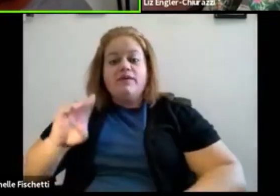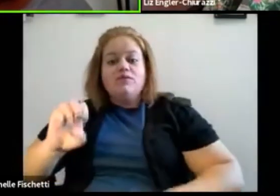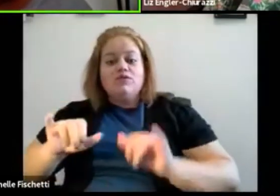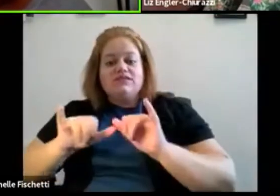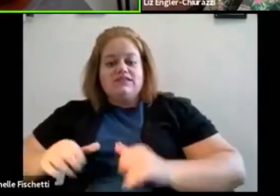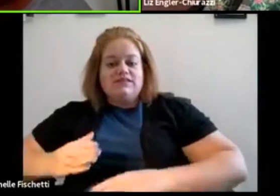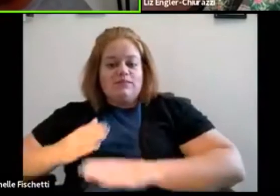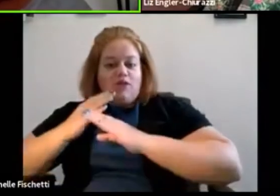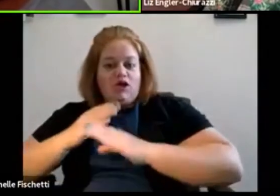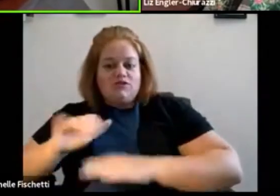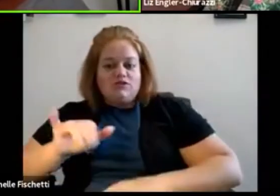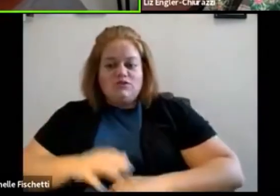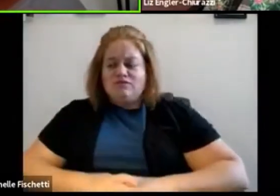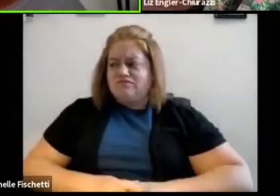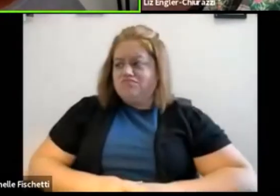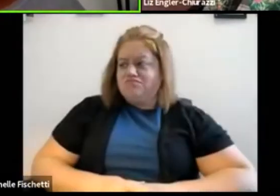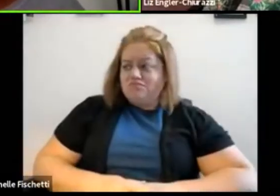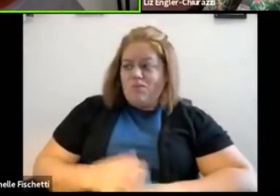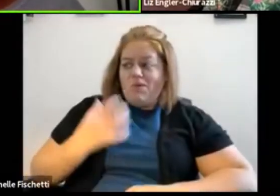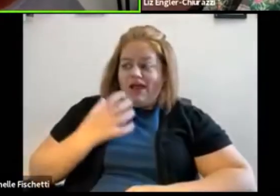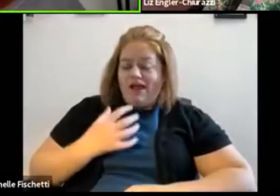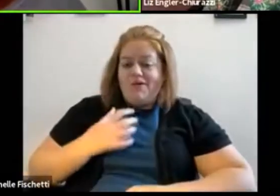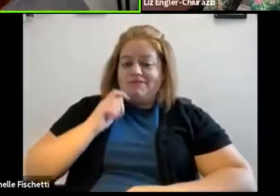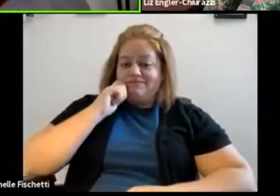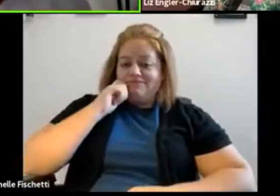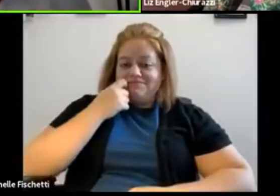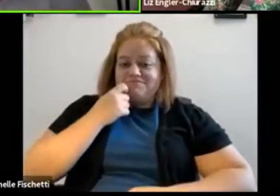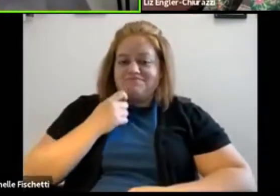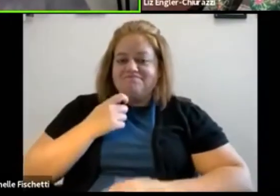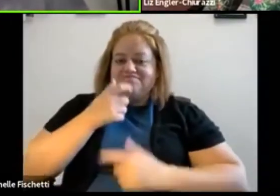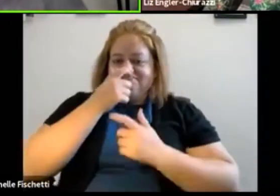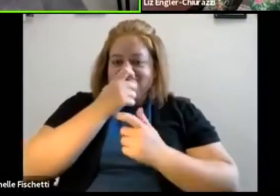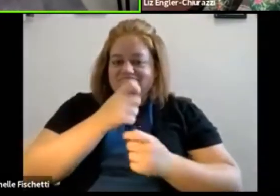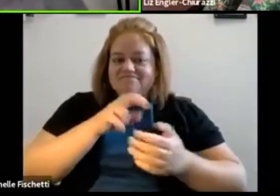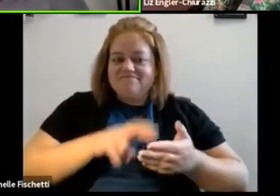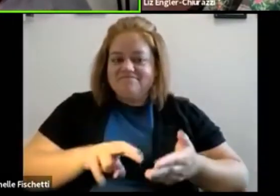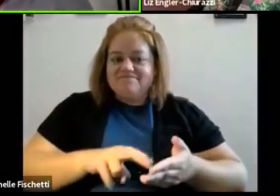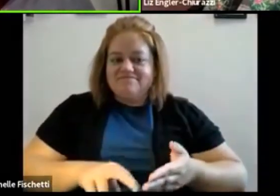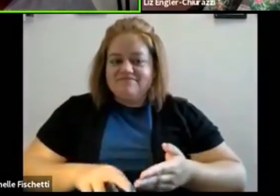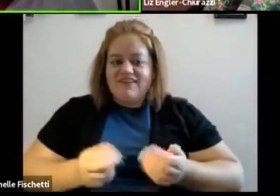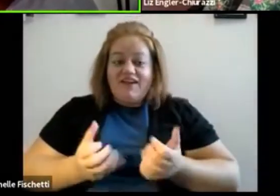interesting, I think you know especially what with what is going on now today in